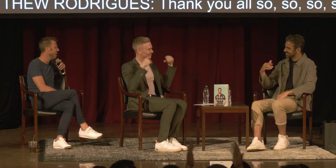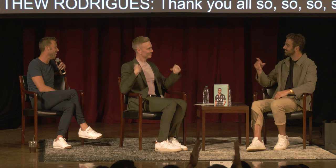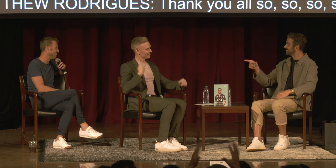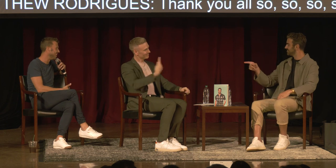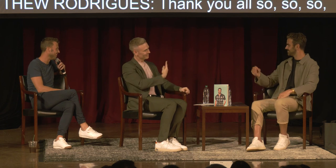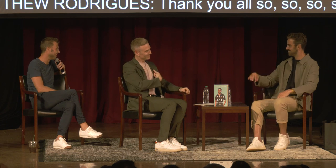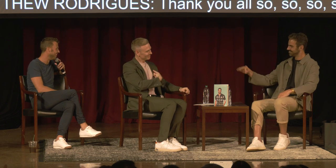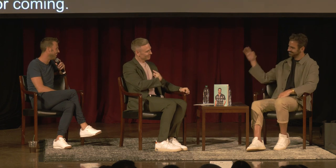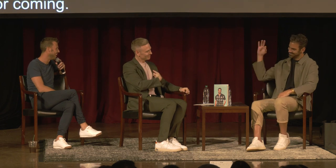Thank you.